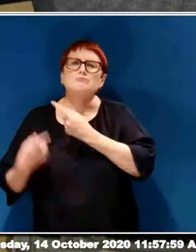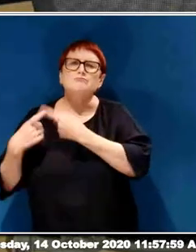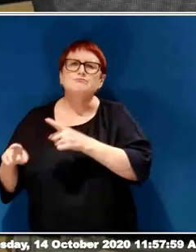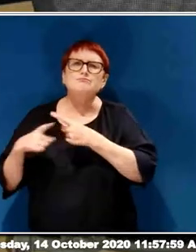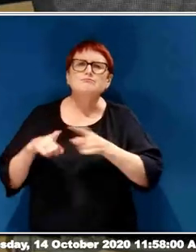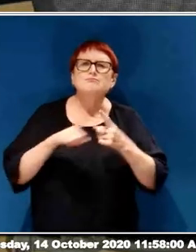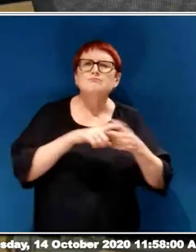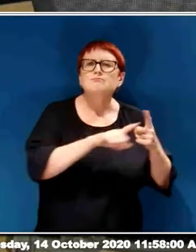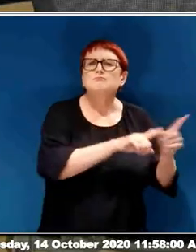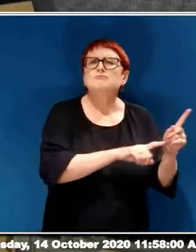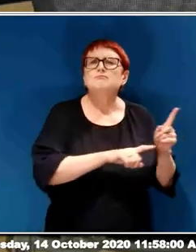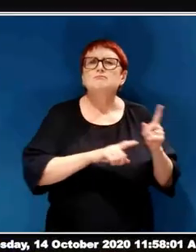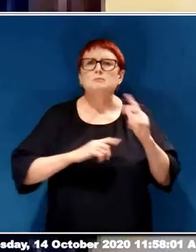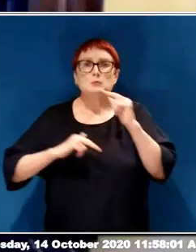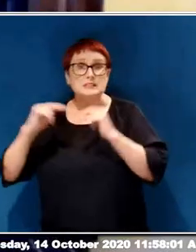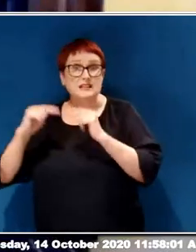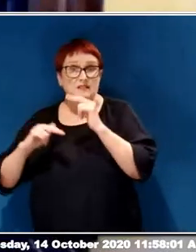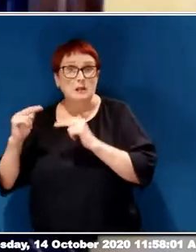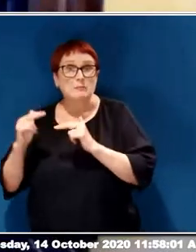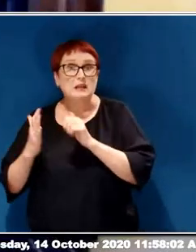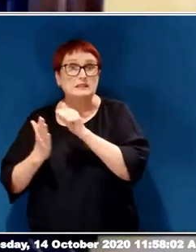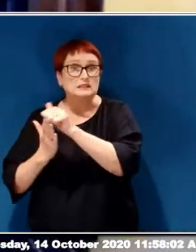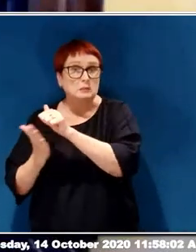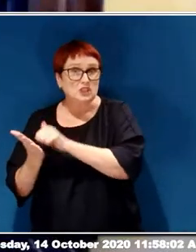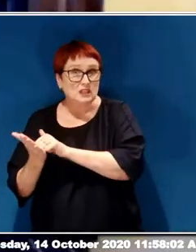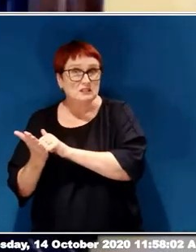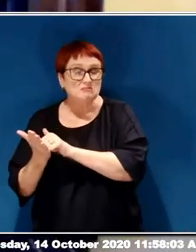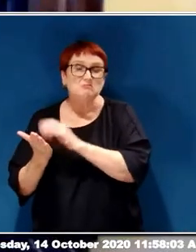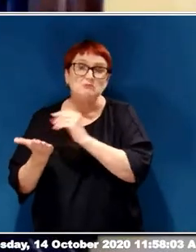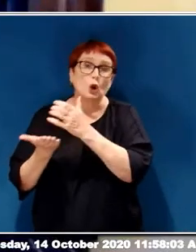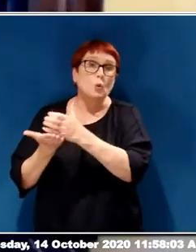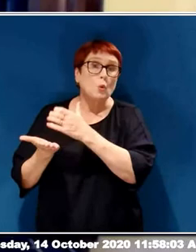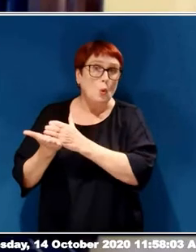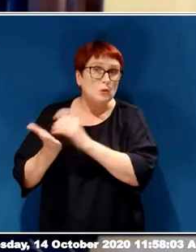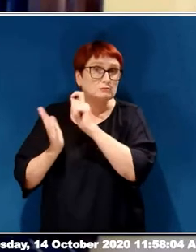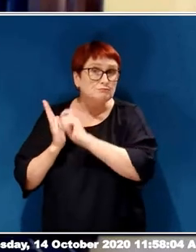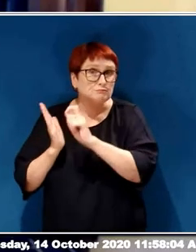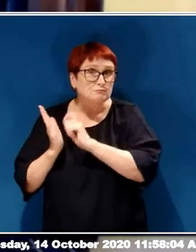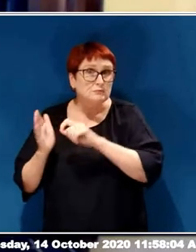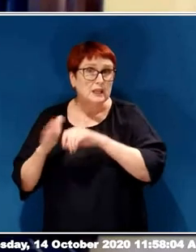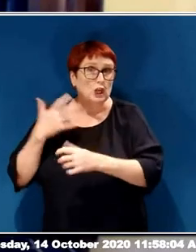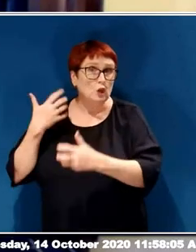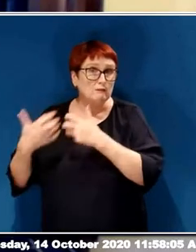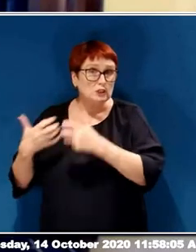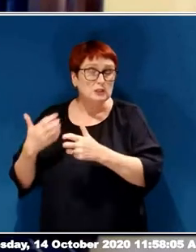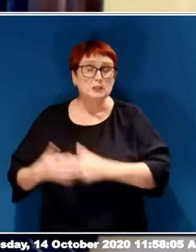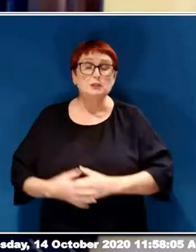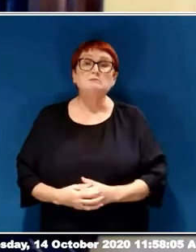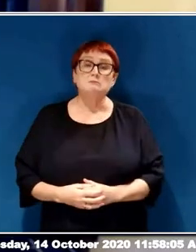development within the faculty. Early on that was with a focus on pre-service teachers in what we call